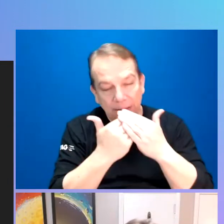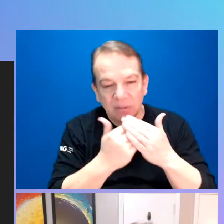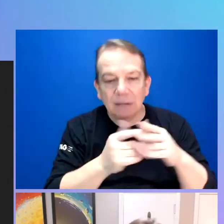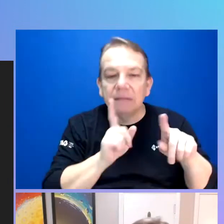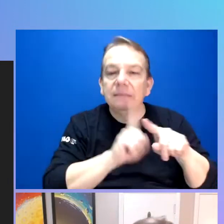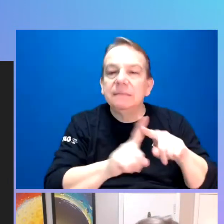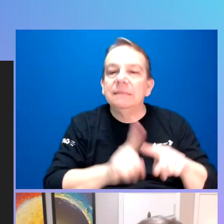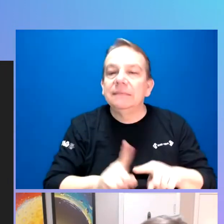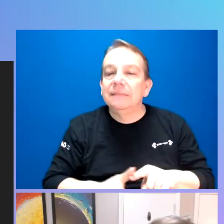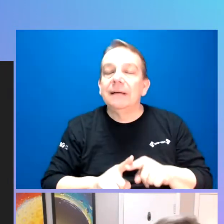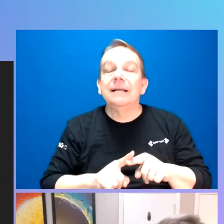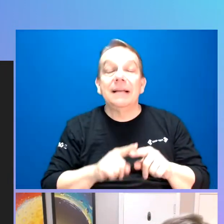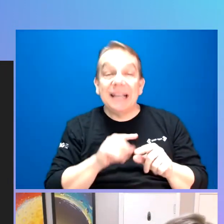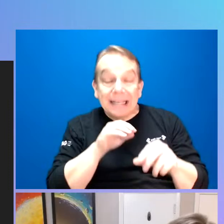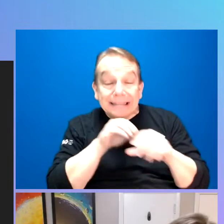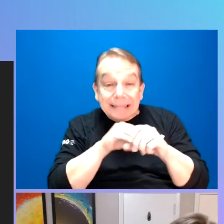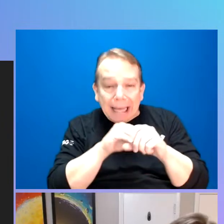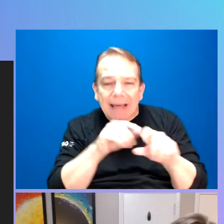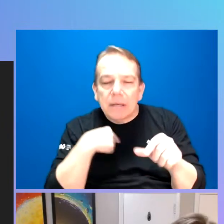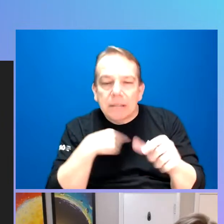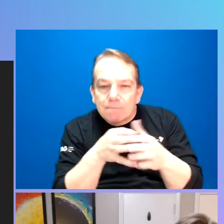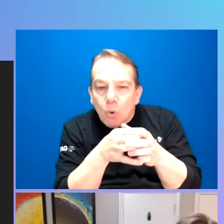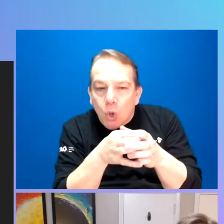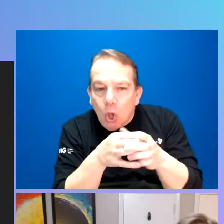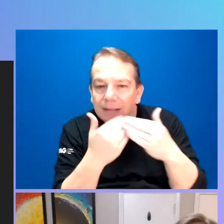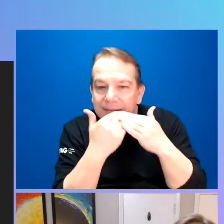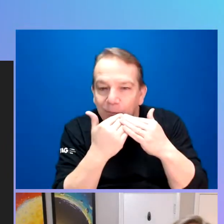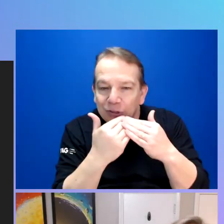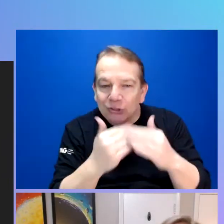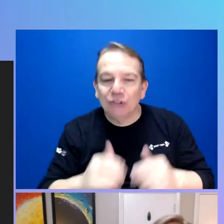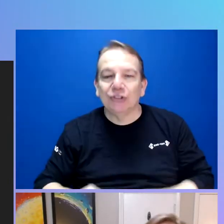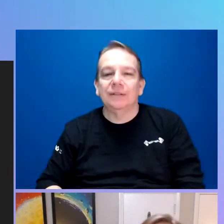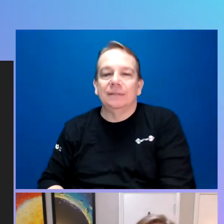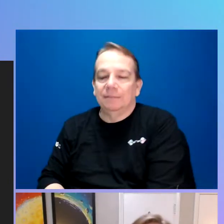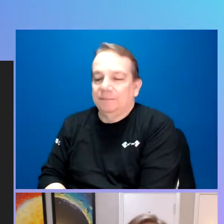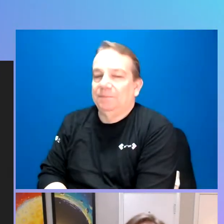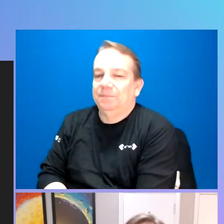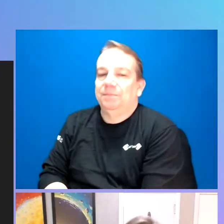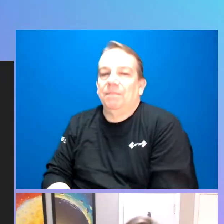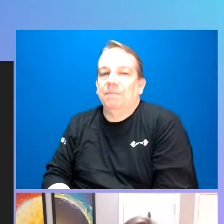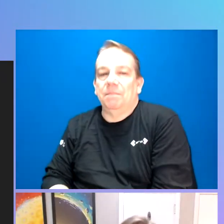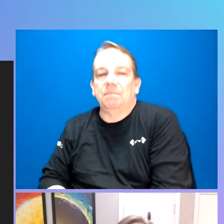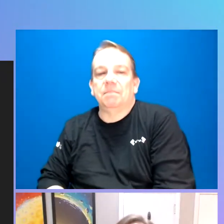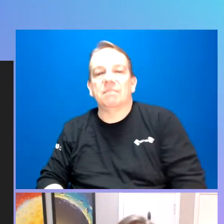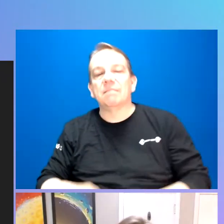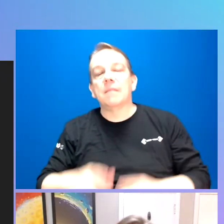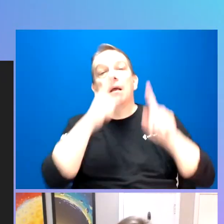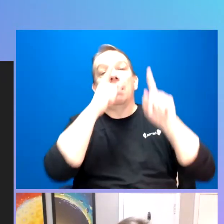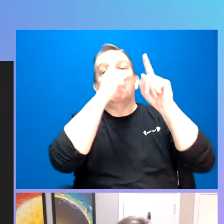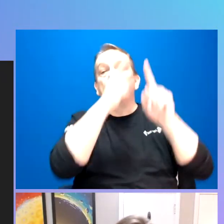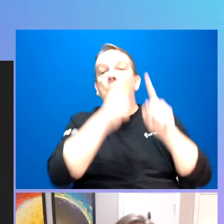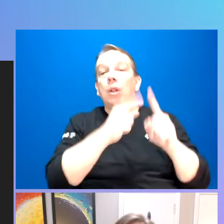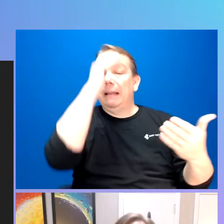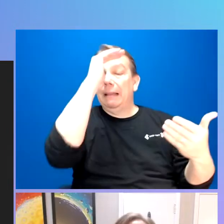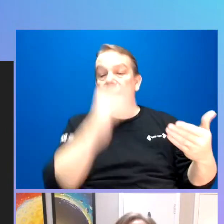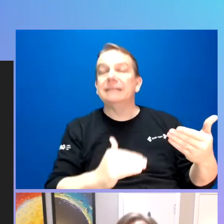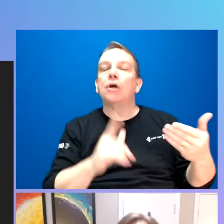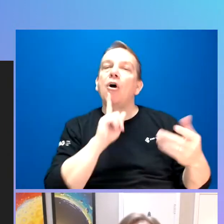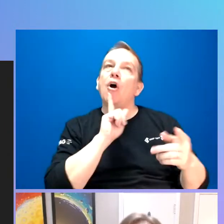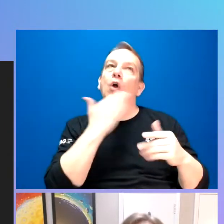has multiple smaller sandwiches inside of it and bulleted lists are a good example of a big